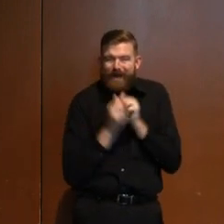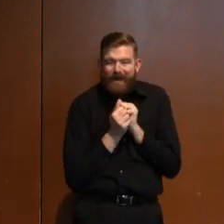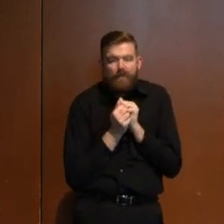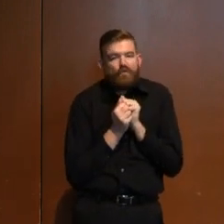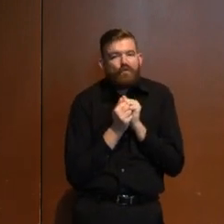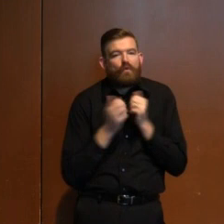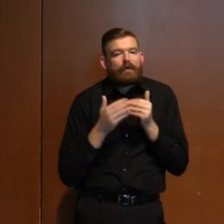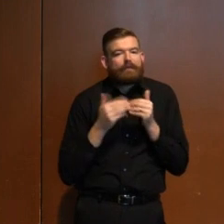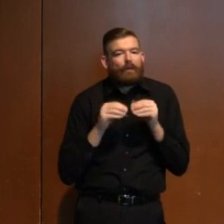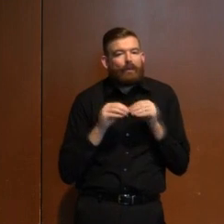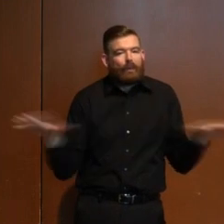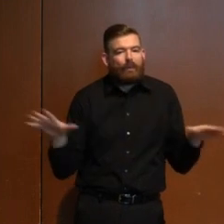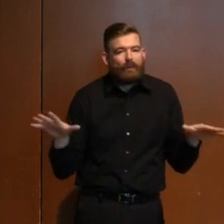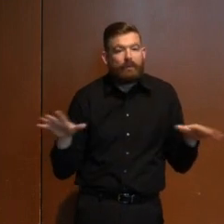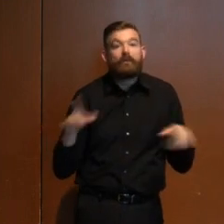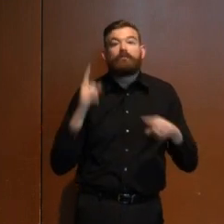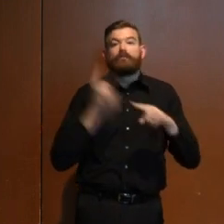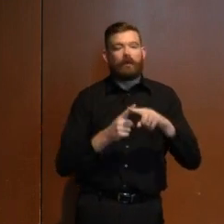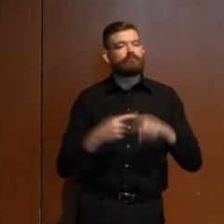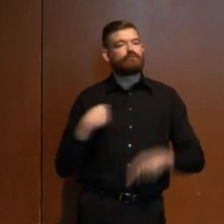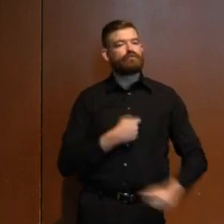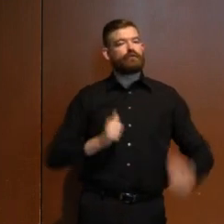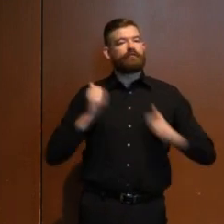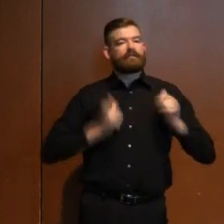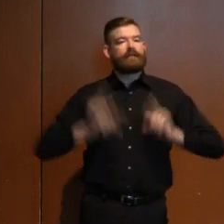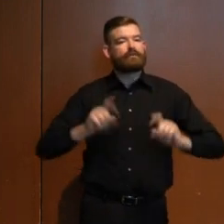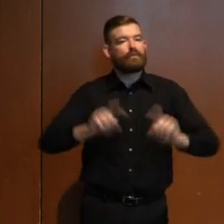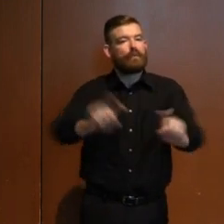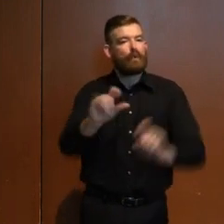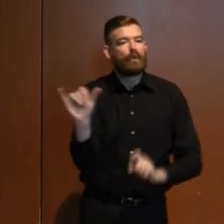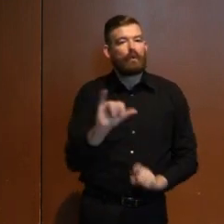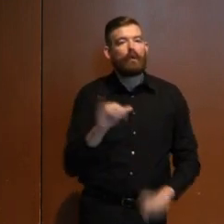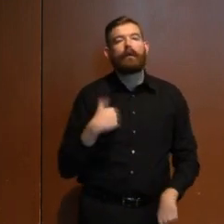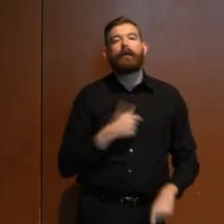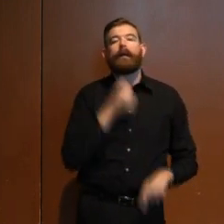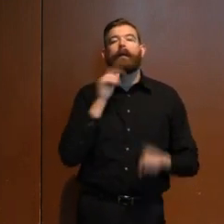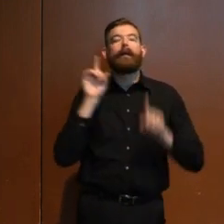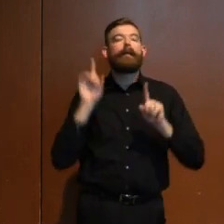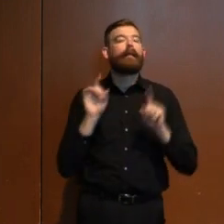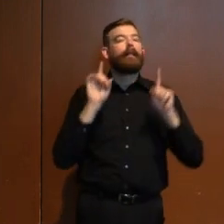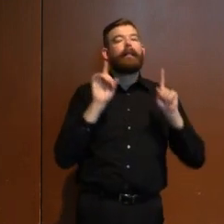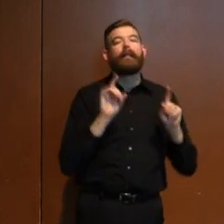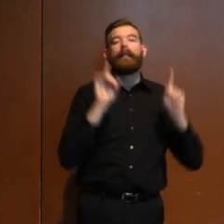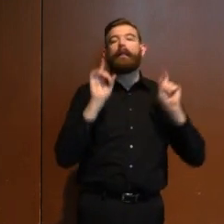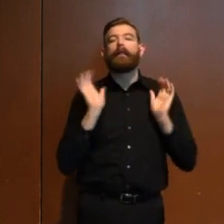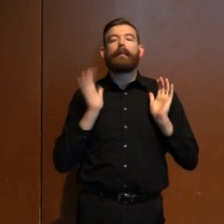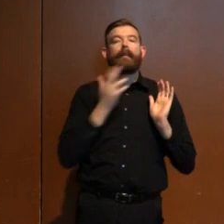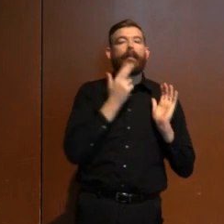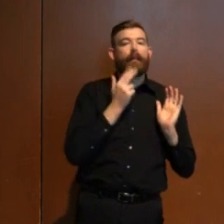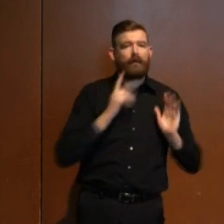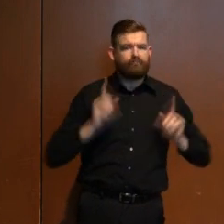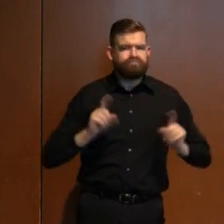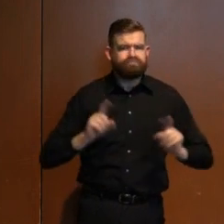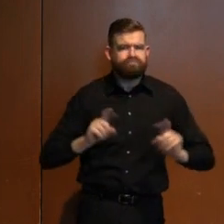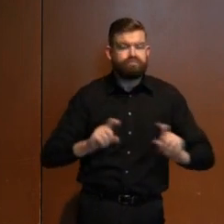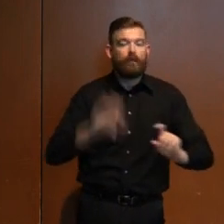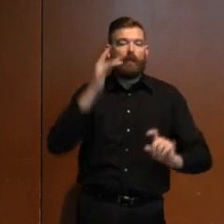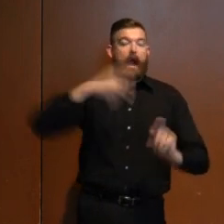THAT'S A BIG STATEMENT NOT JUST ABOUT THE VIRUS BUT ALSO ABOUT THE AGGRESSIVENESS WITH WHICH